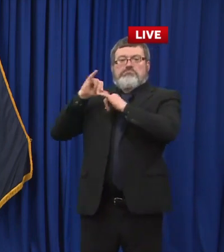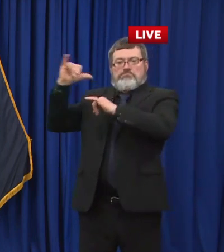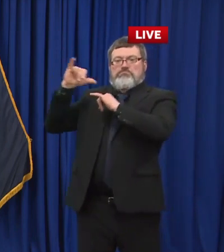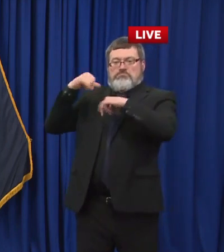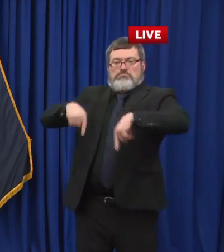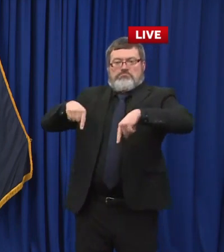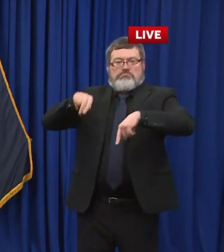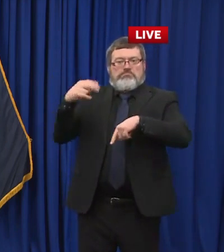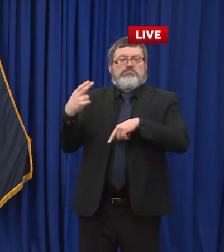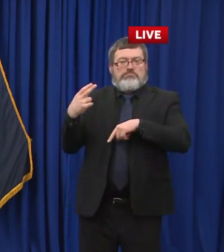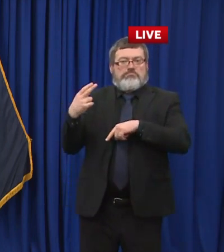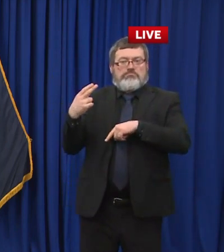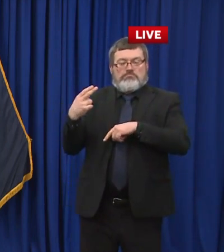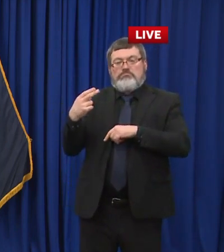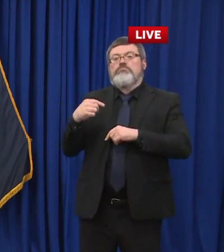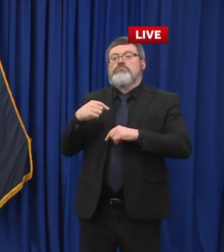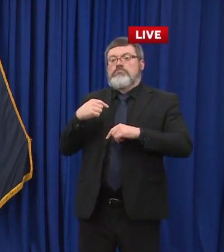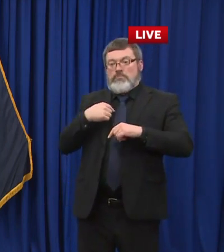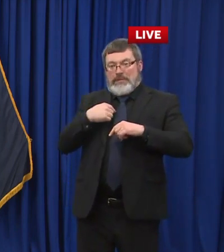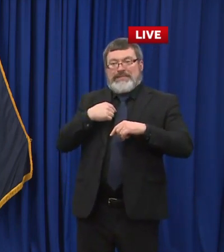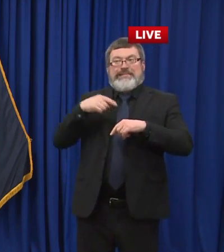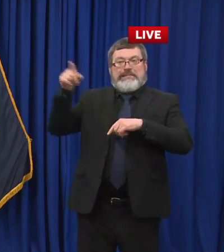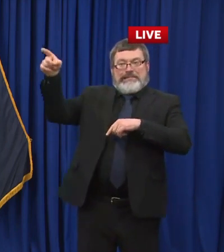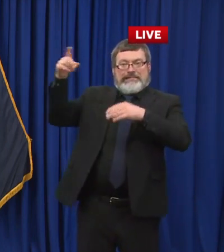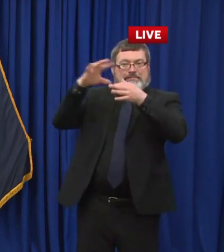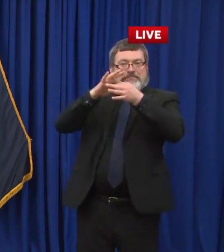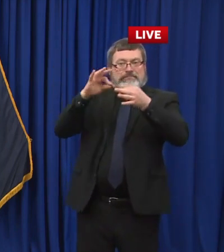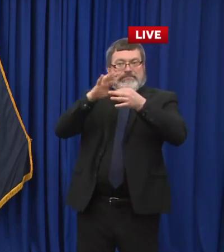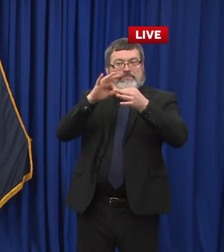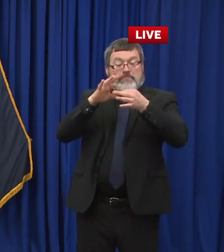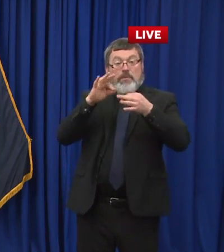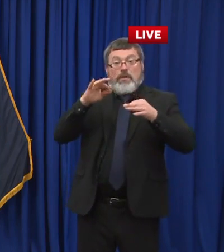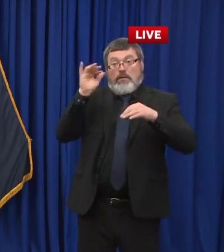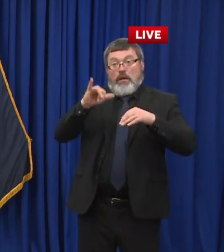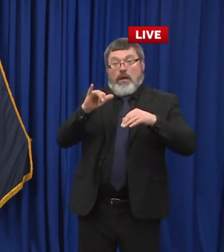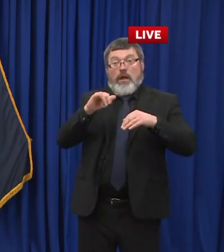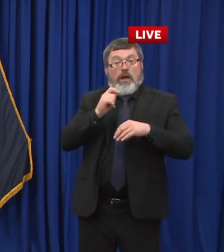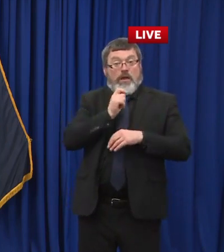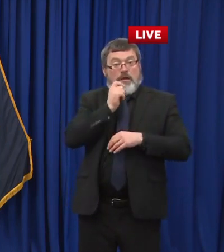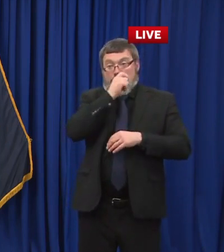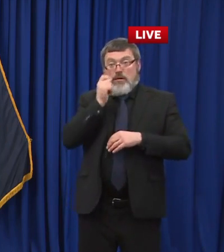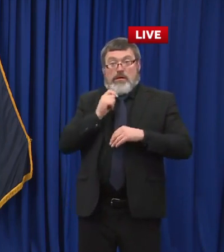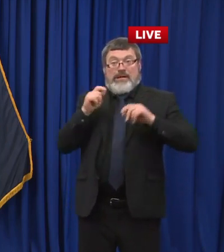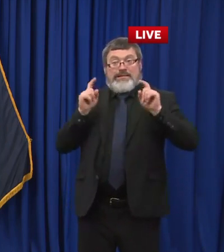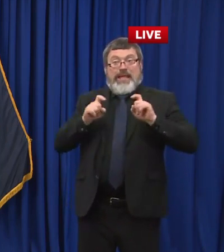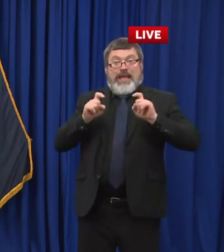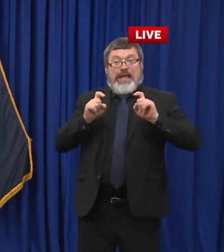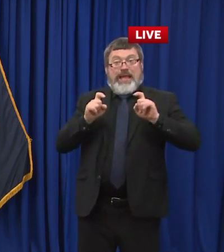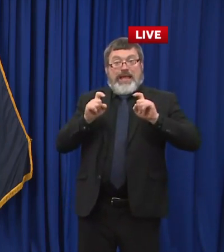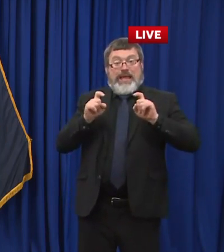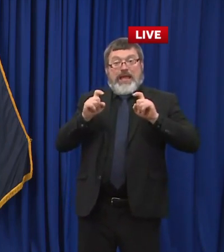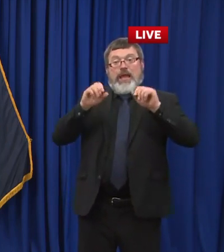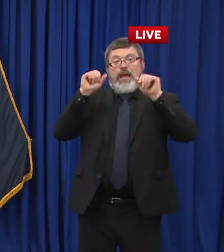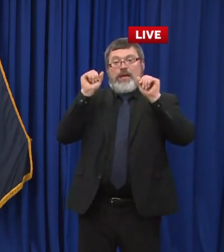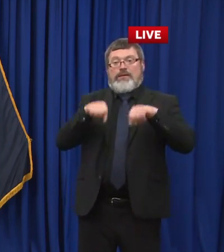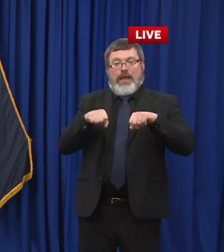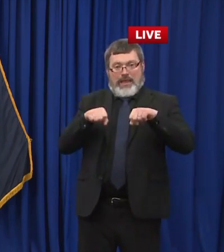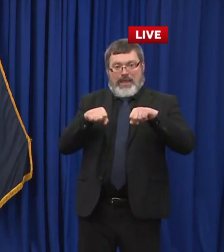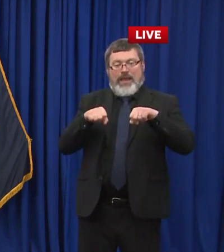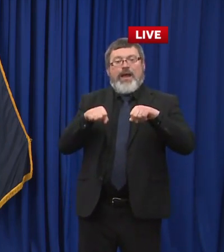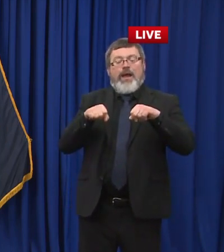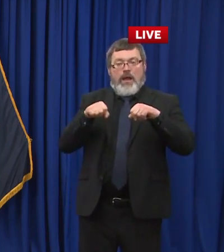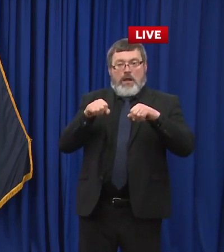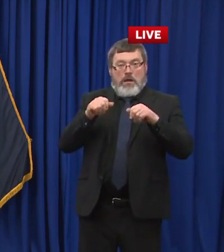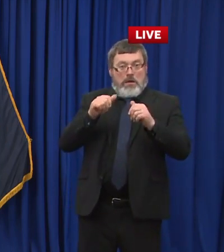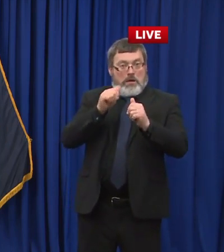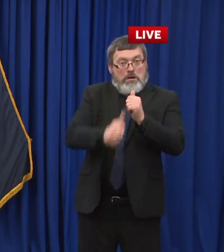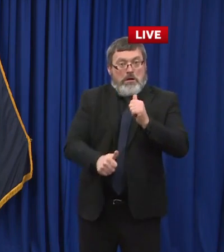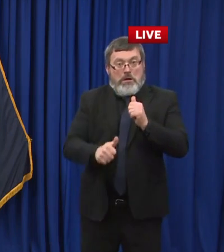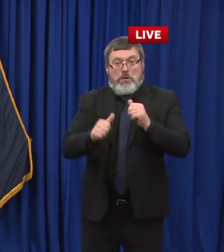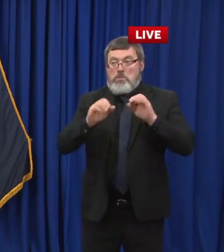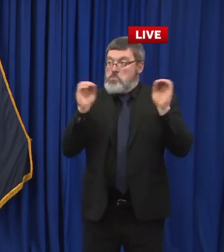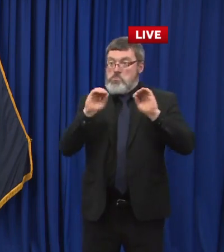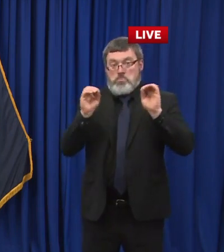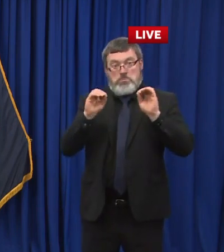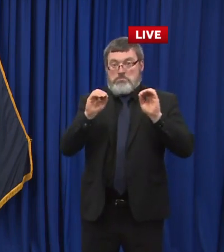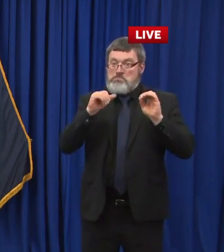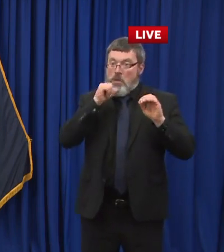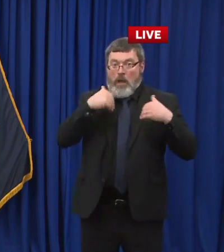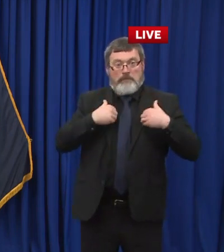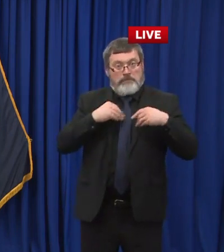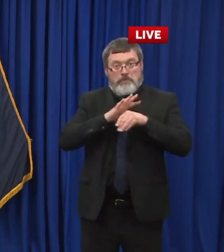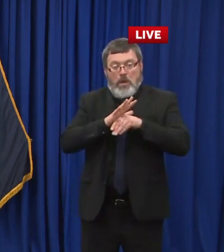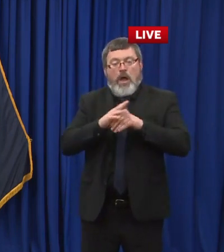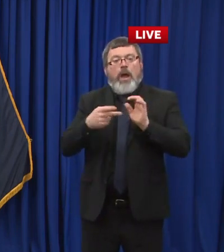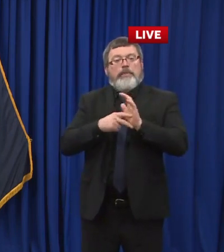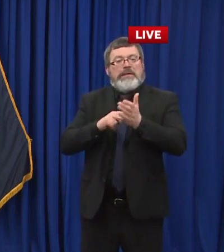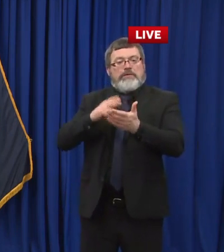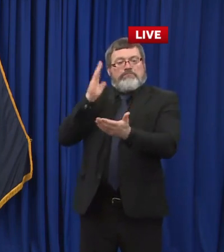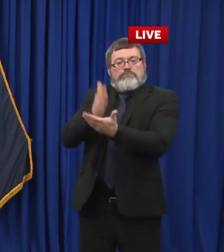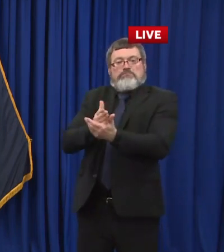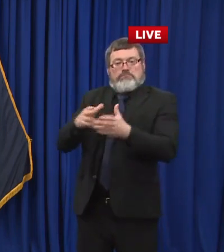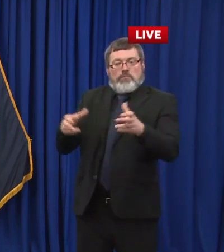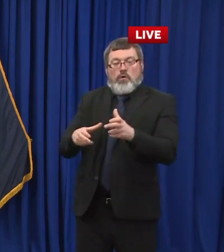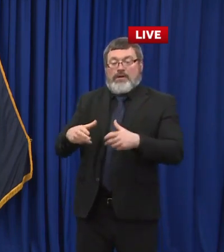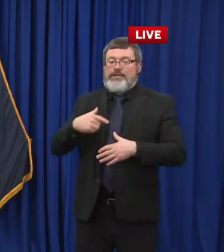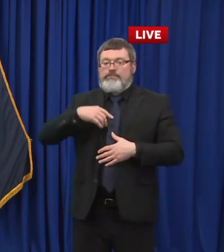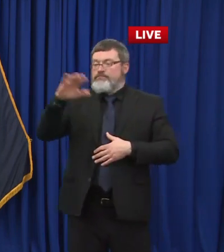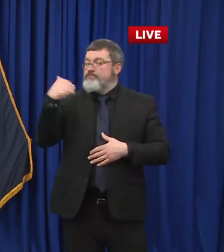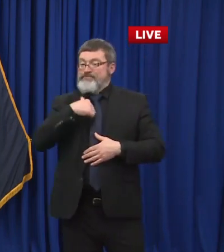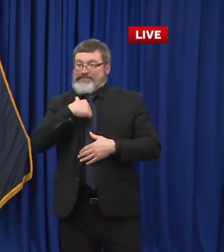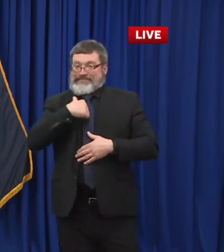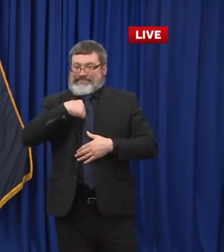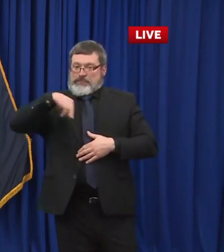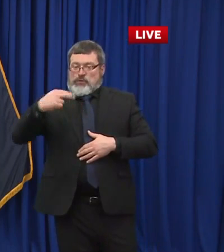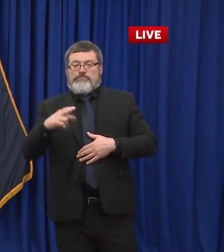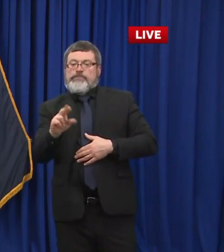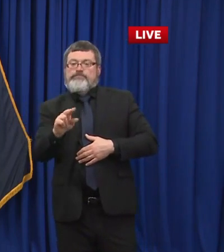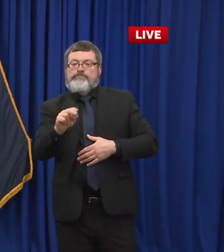I WILL SAY THE CDC ALSO OUTLINED A TEST OUT OF QUARANTINE OPTION FOR PEOPLE EXPOSED TO COVID-19, AND WE ARE CHOOSING NOT TO ADOPT THAT IN NEW HAMPSHIRE FOR A COUPLE OF REASONS.